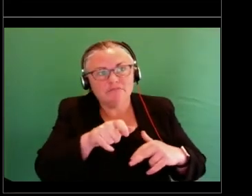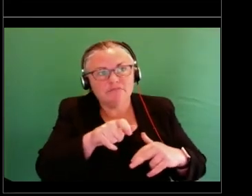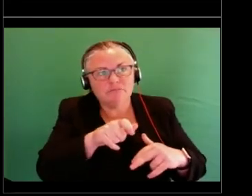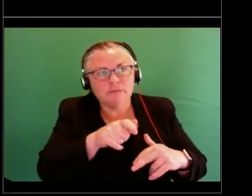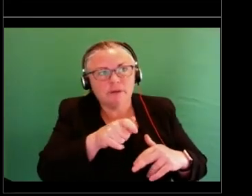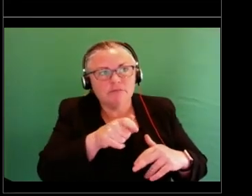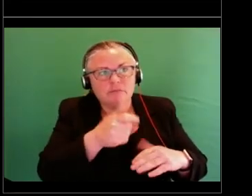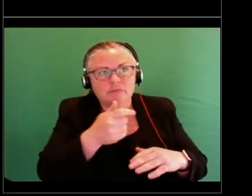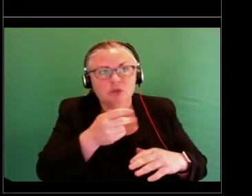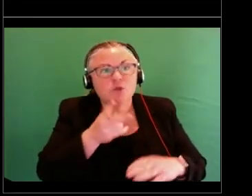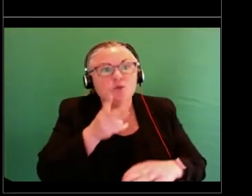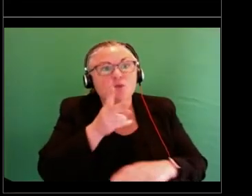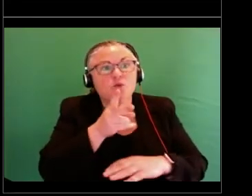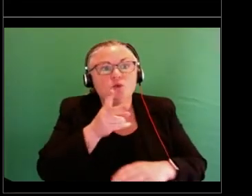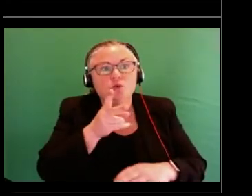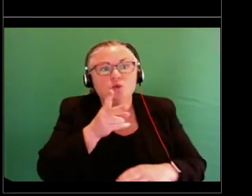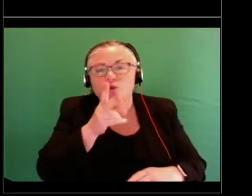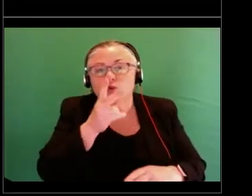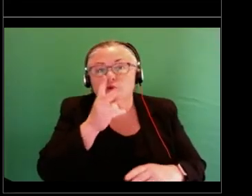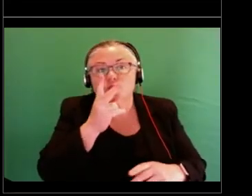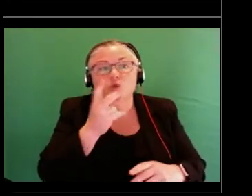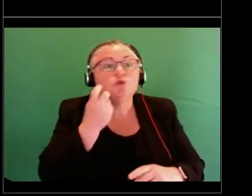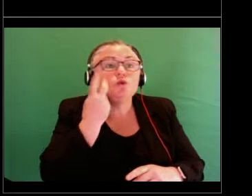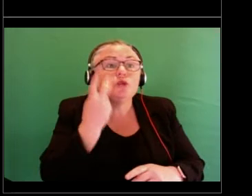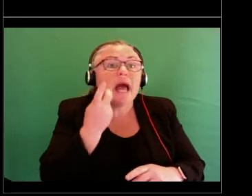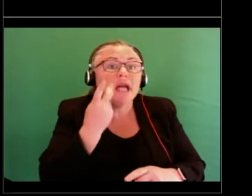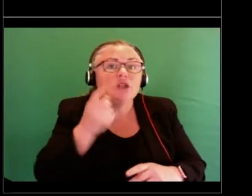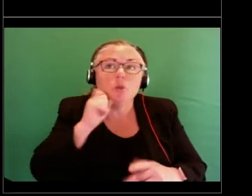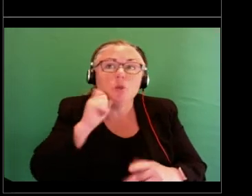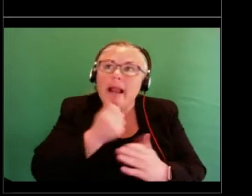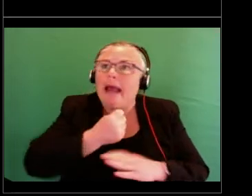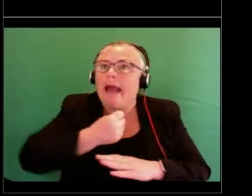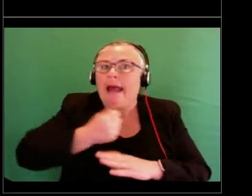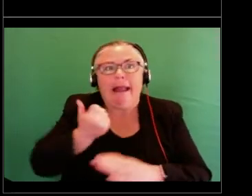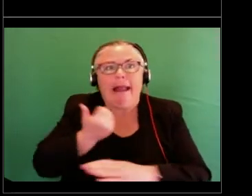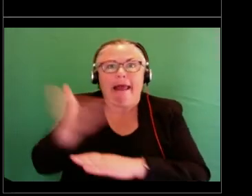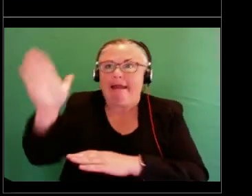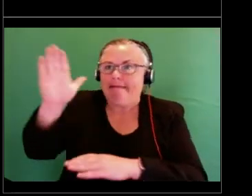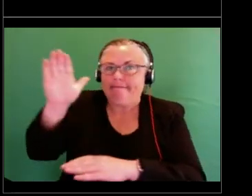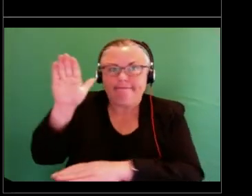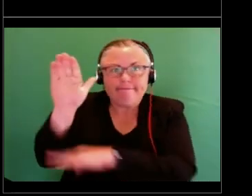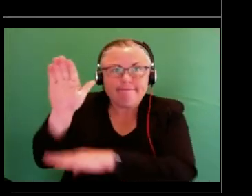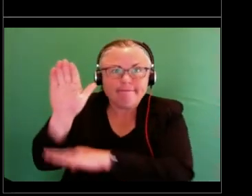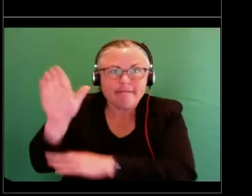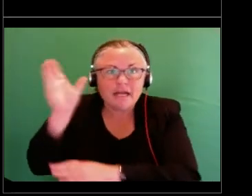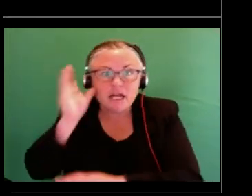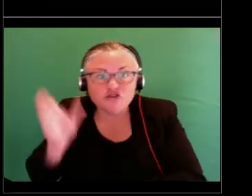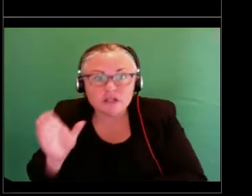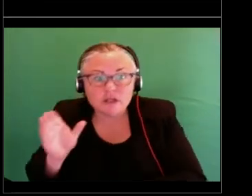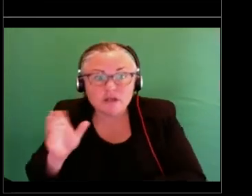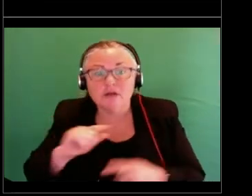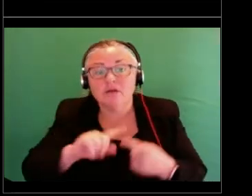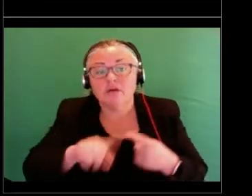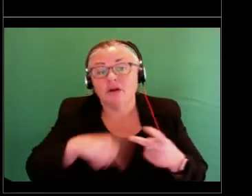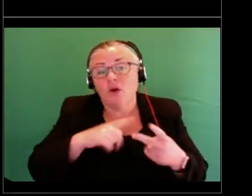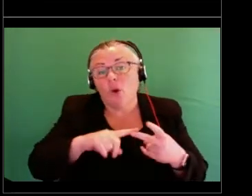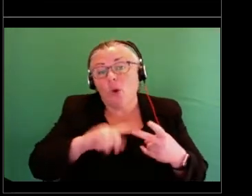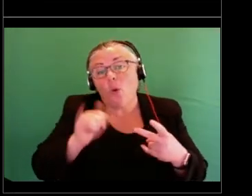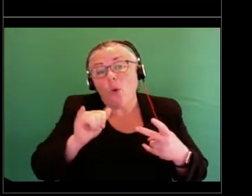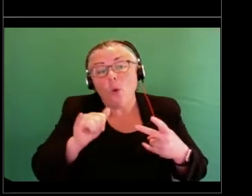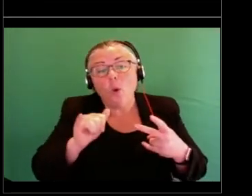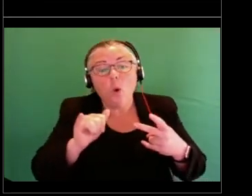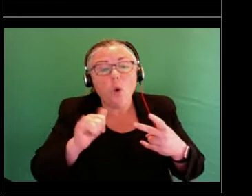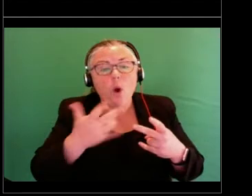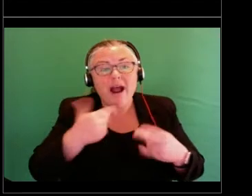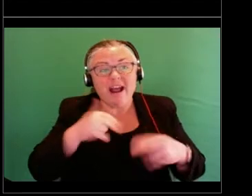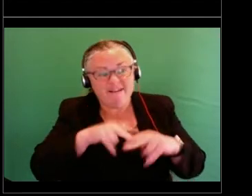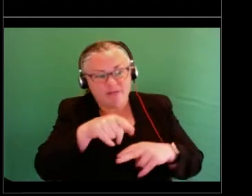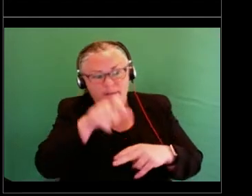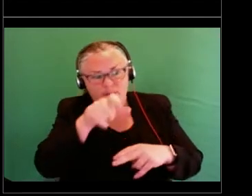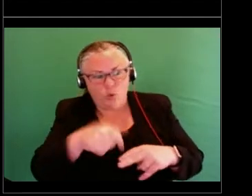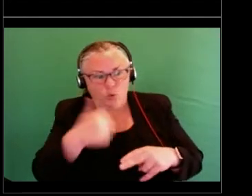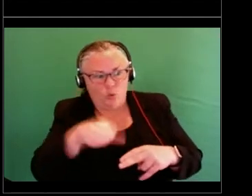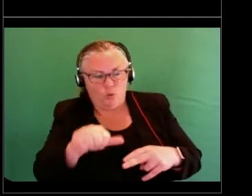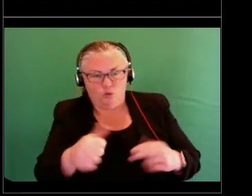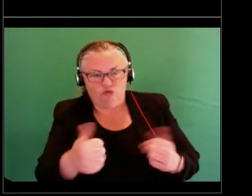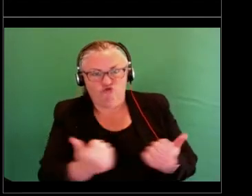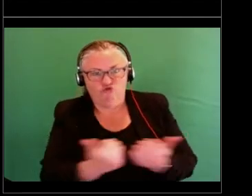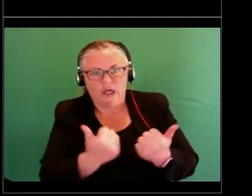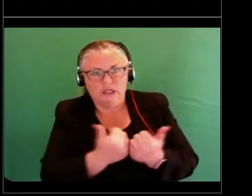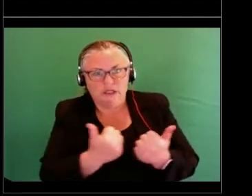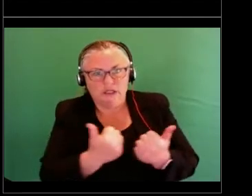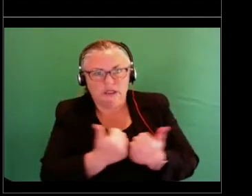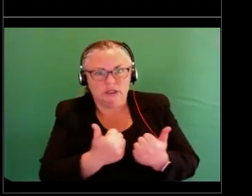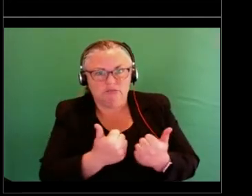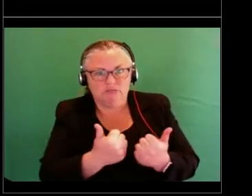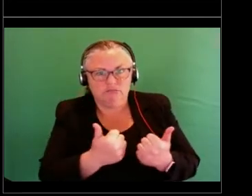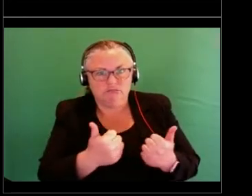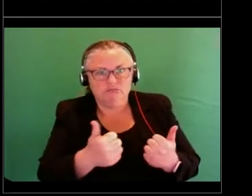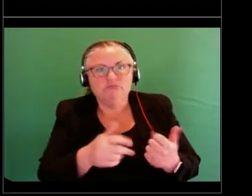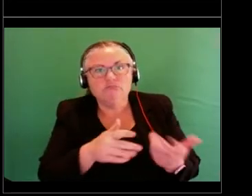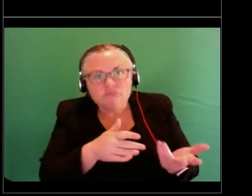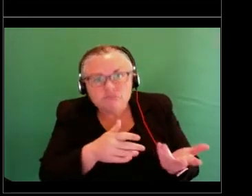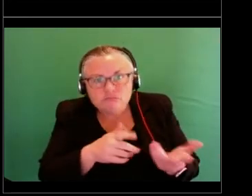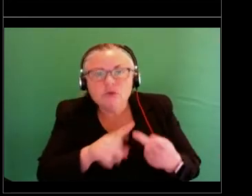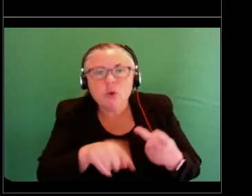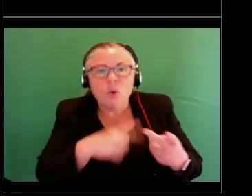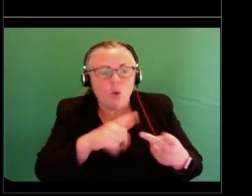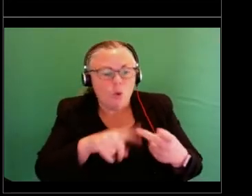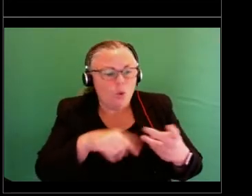Just having a Google would show where local services would be